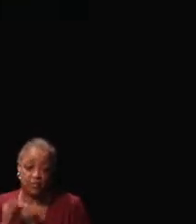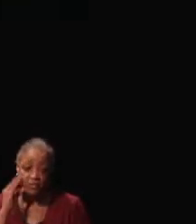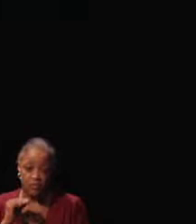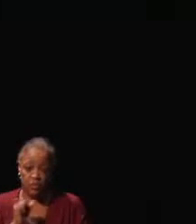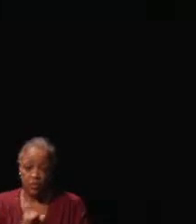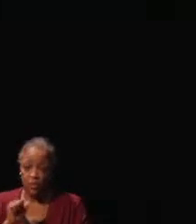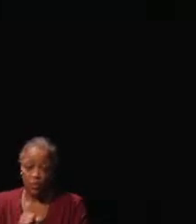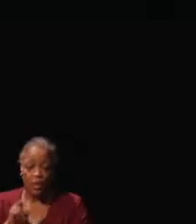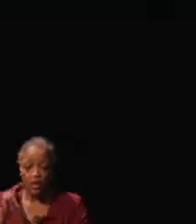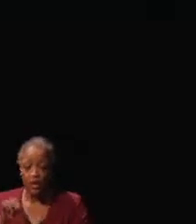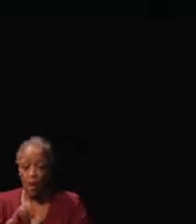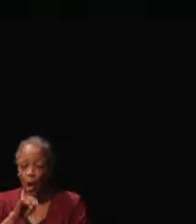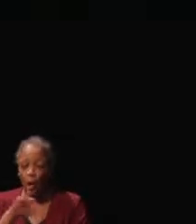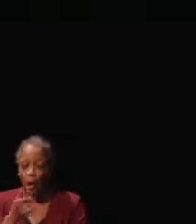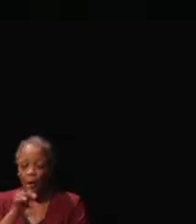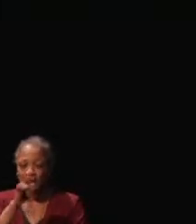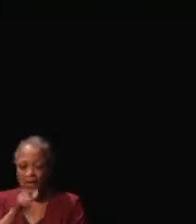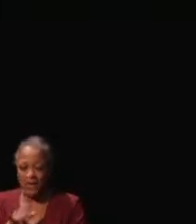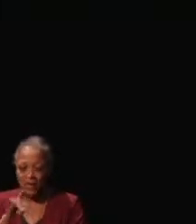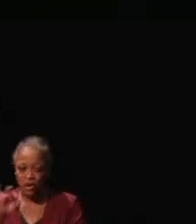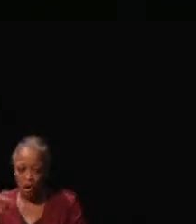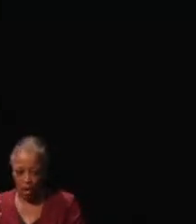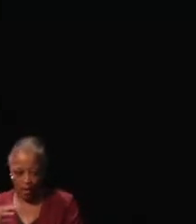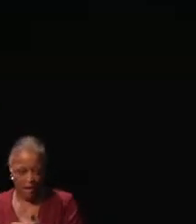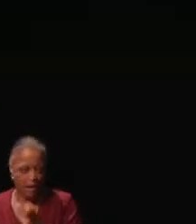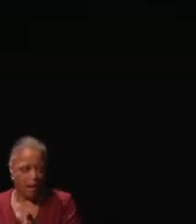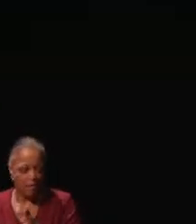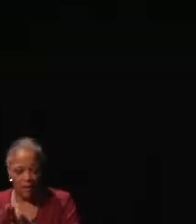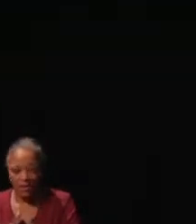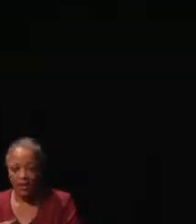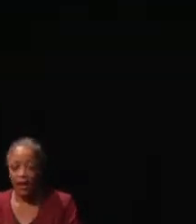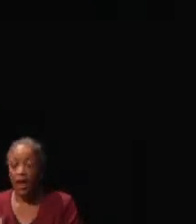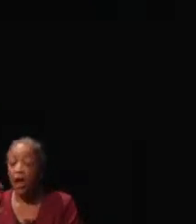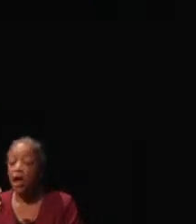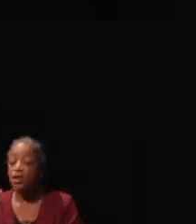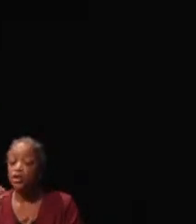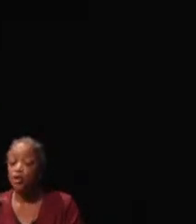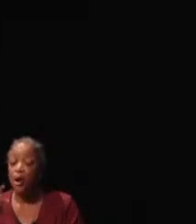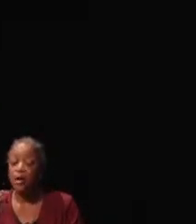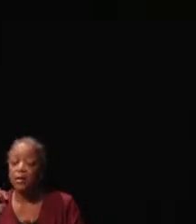Naughty Dog and building Uncharted 4, and Uncharted: The Lost Legacy,